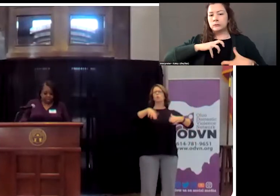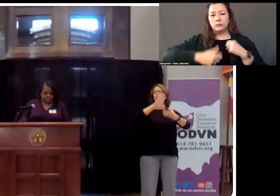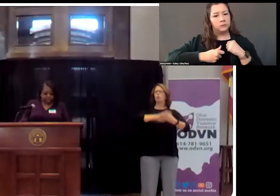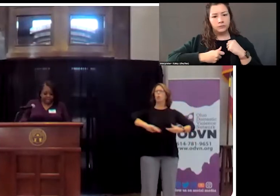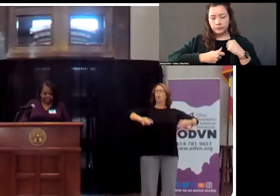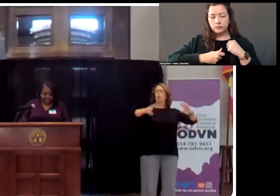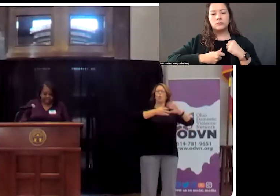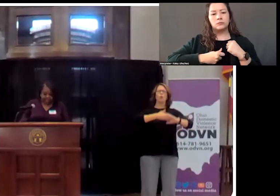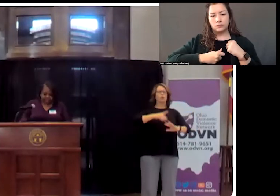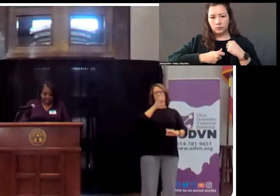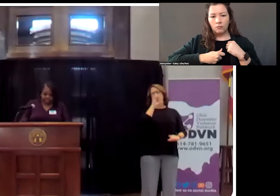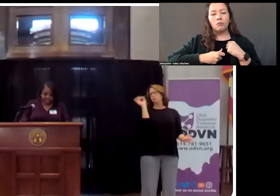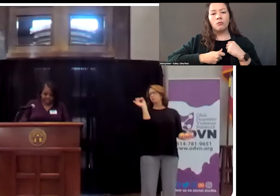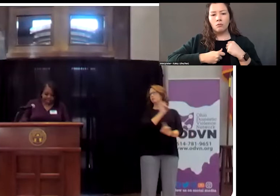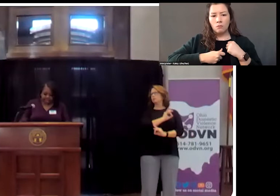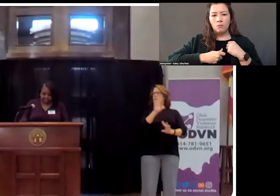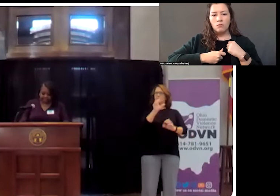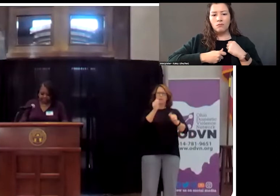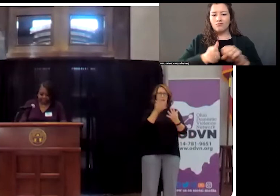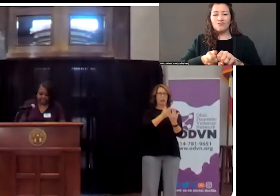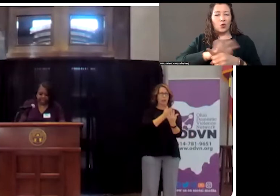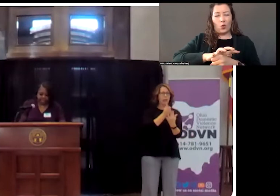We were navigating through COVID-19,